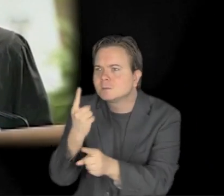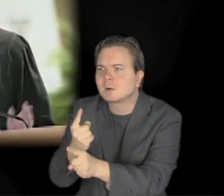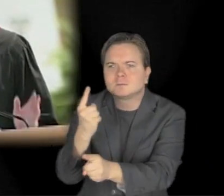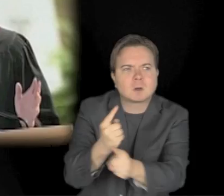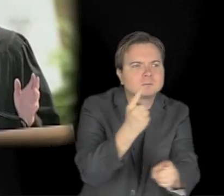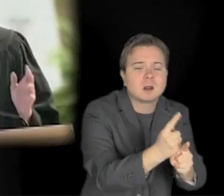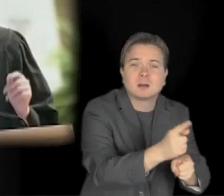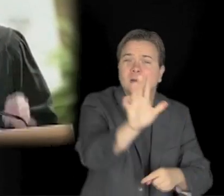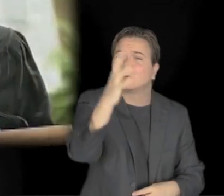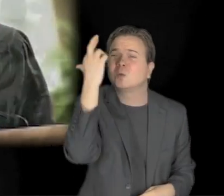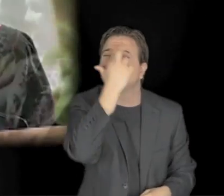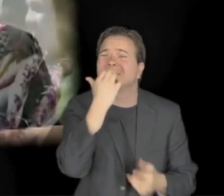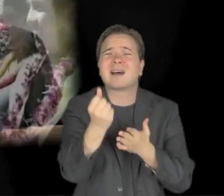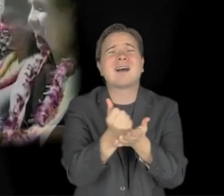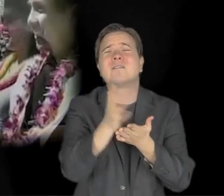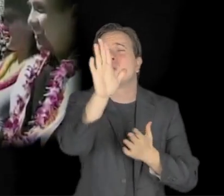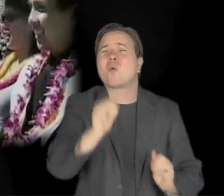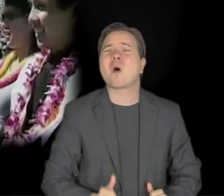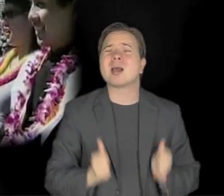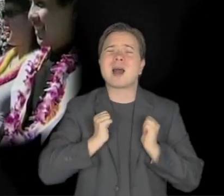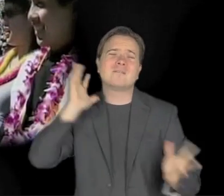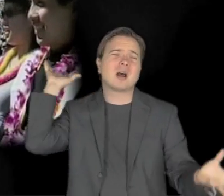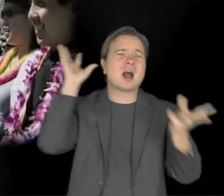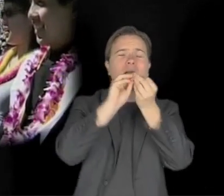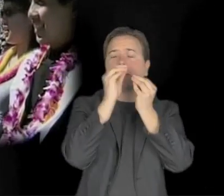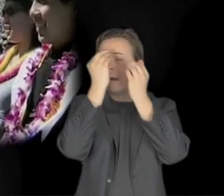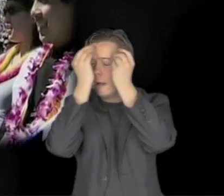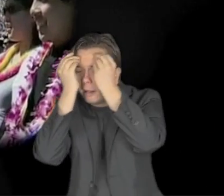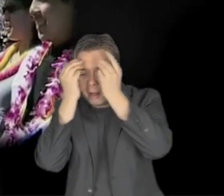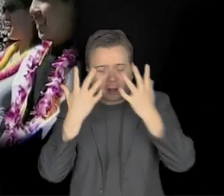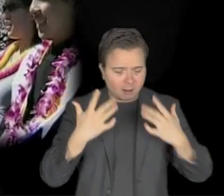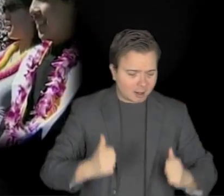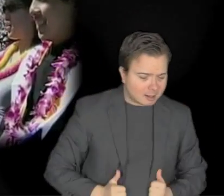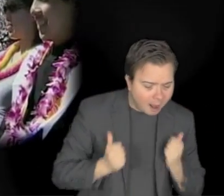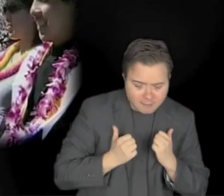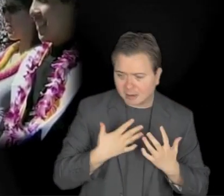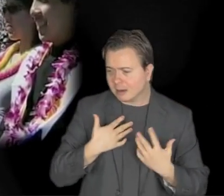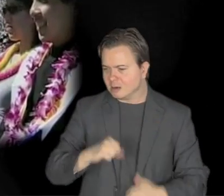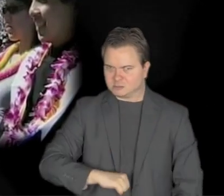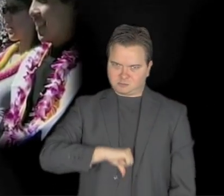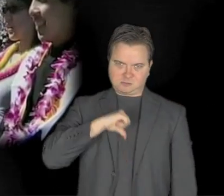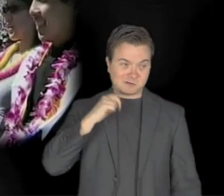Because almost everything — all external expectations, all pride, all fear of embarrassment